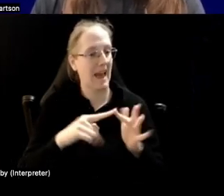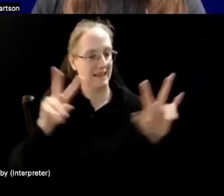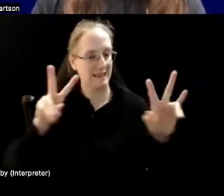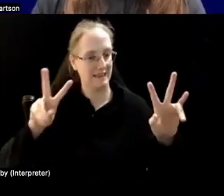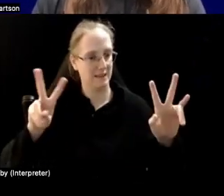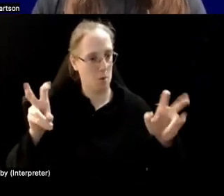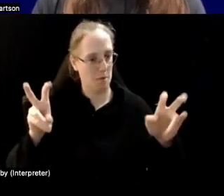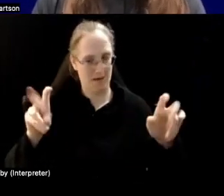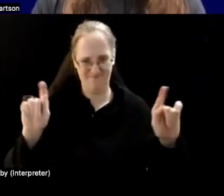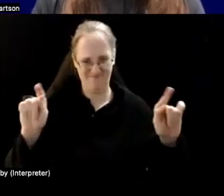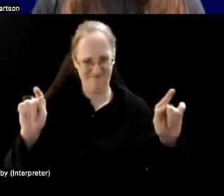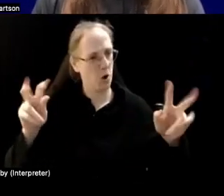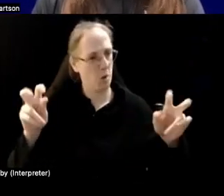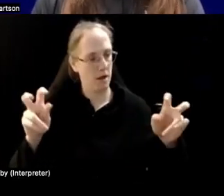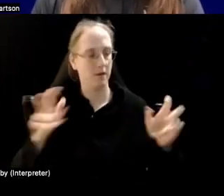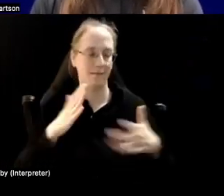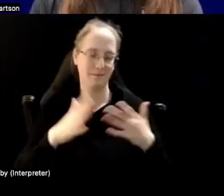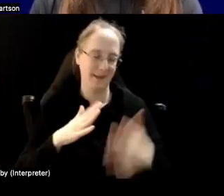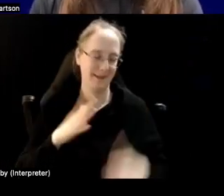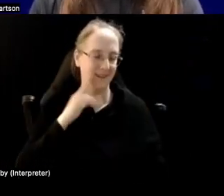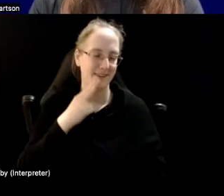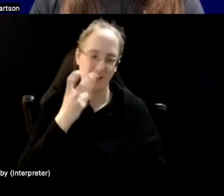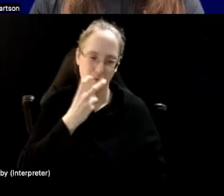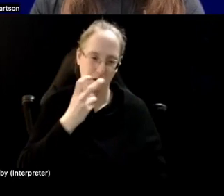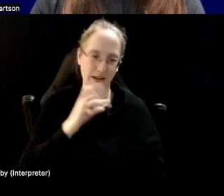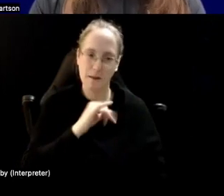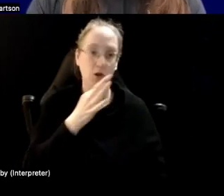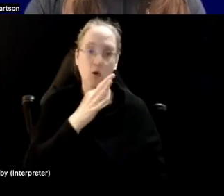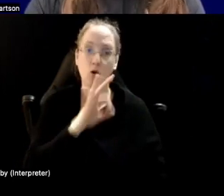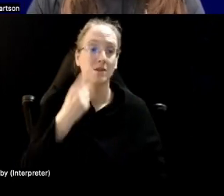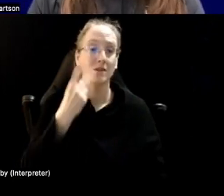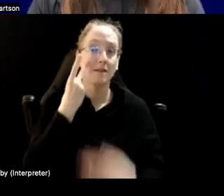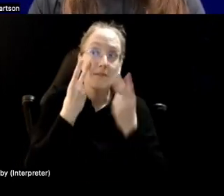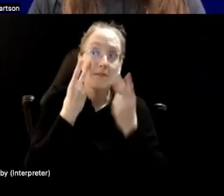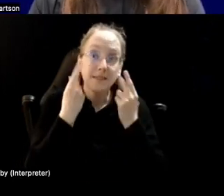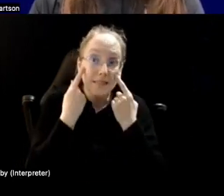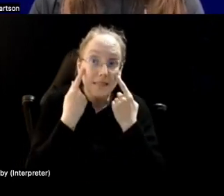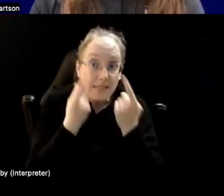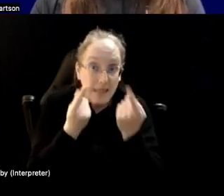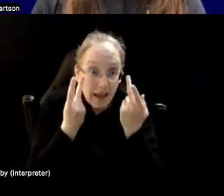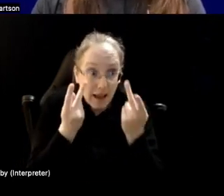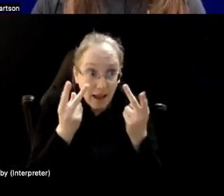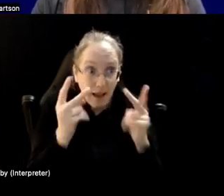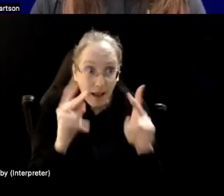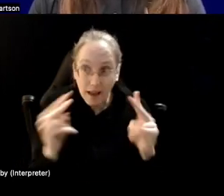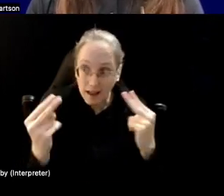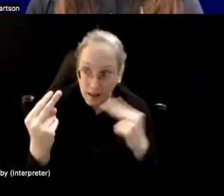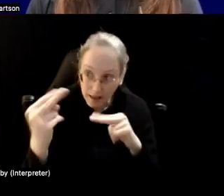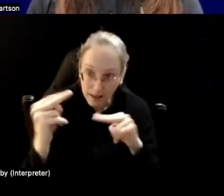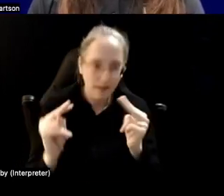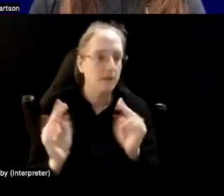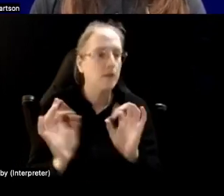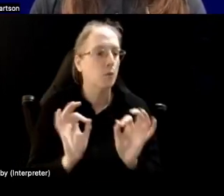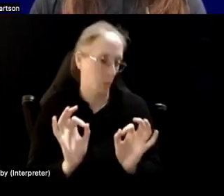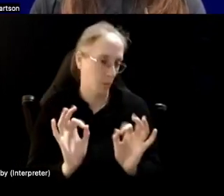because when you're deafblind you may not be using gaze to establish joint intention. So,